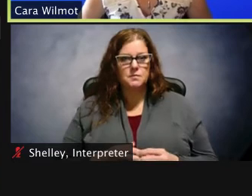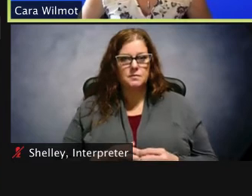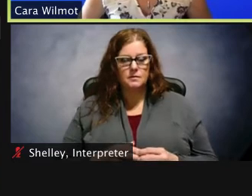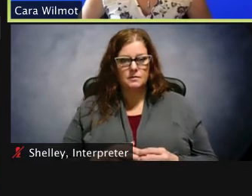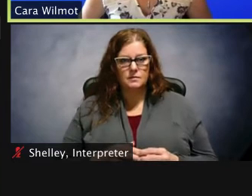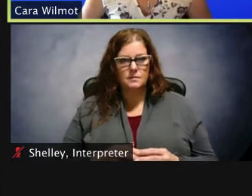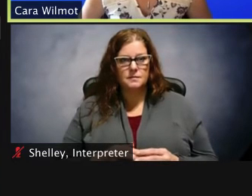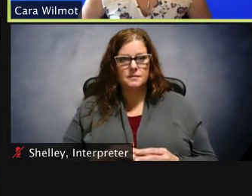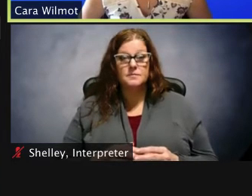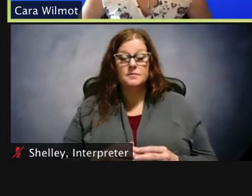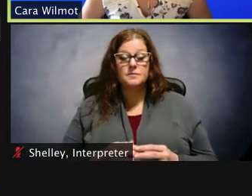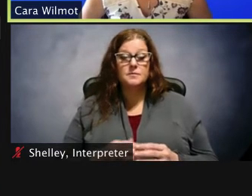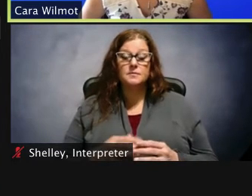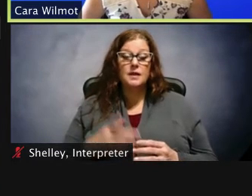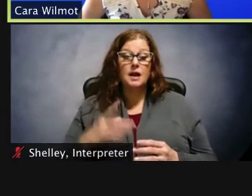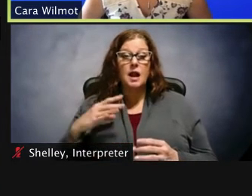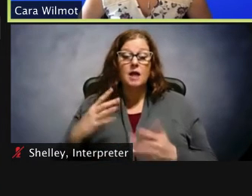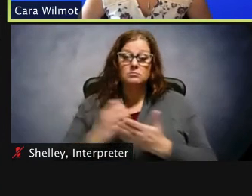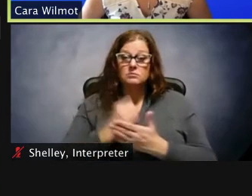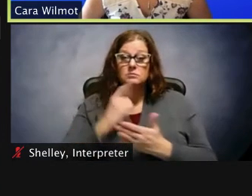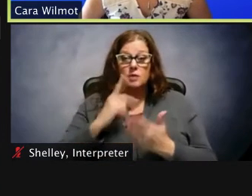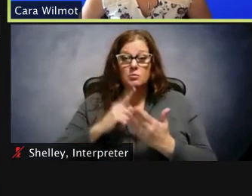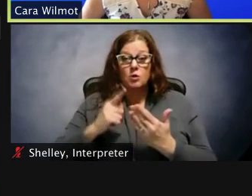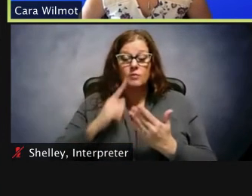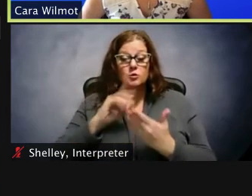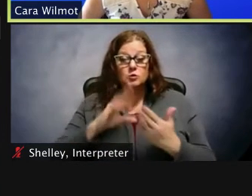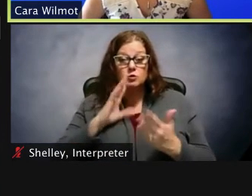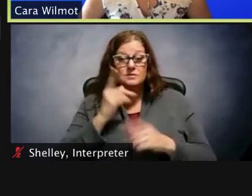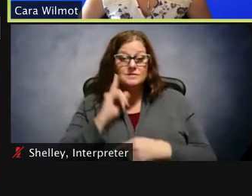An optimized program for students who are deaf and hard of hearing demonstrates a continuum